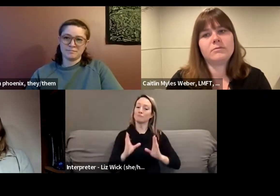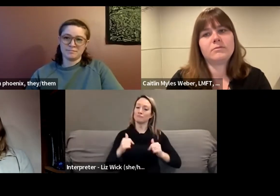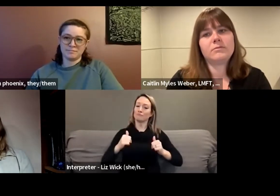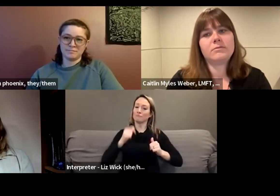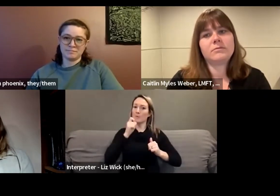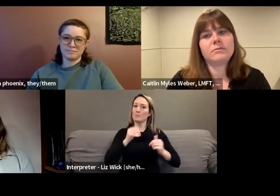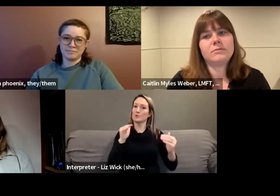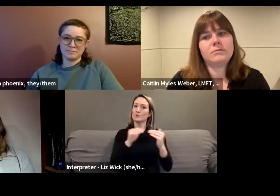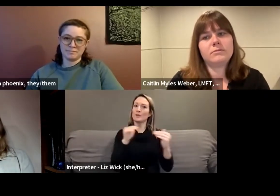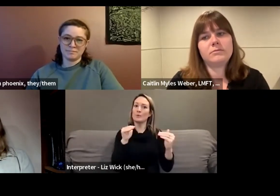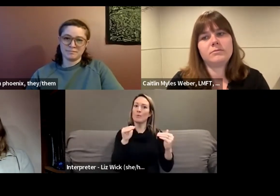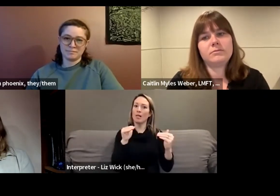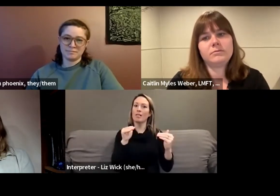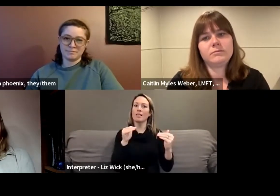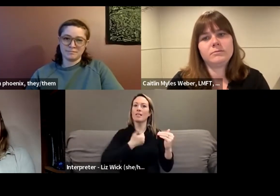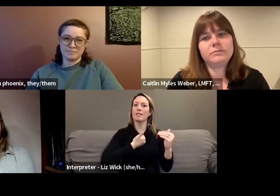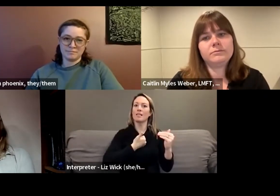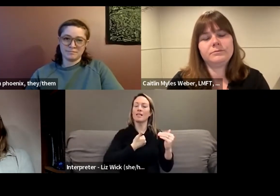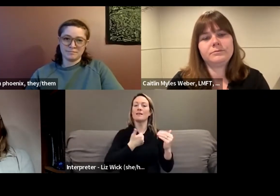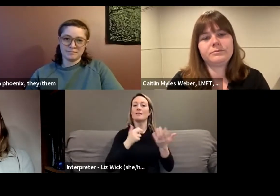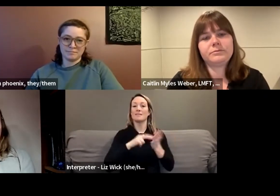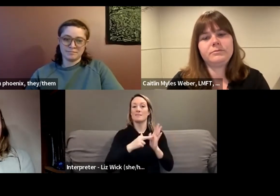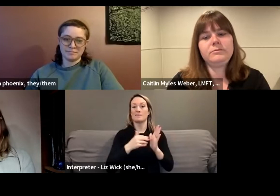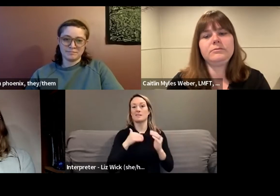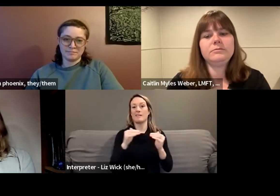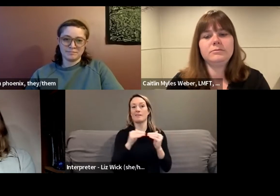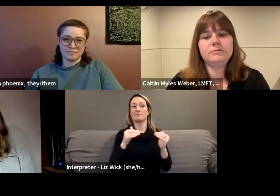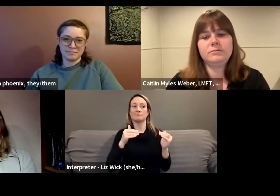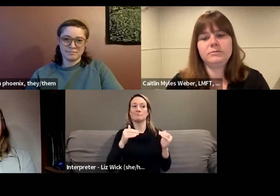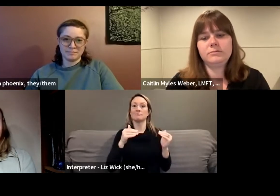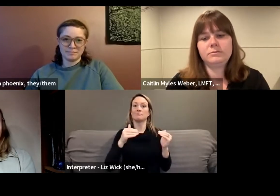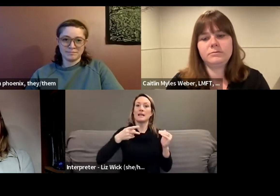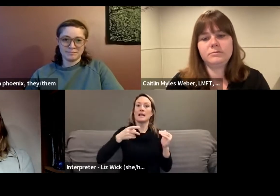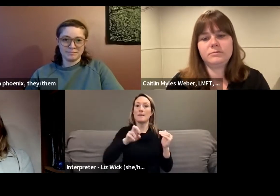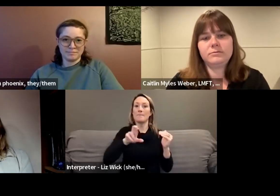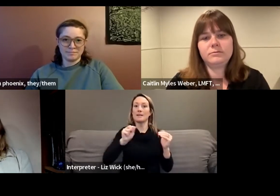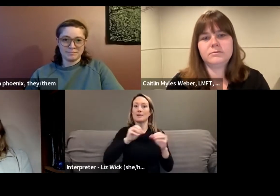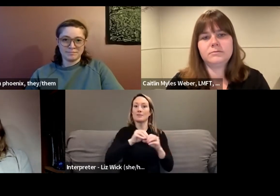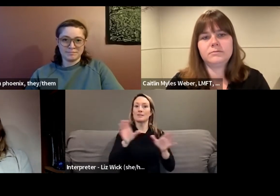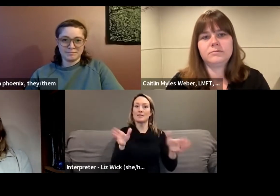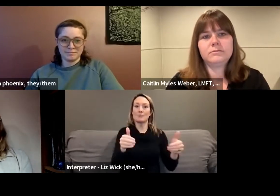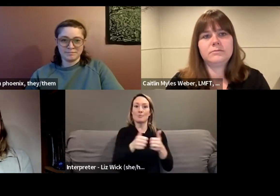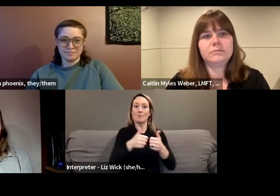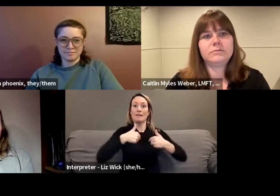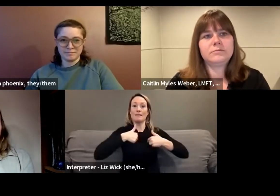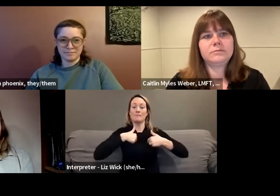and that's having peers in the room with me, makes me more comfortable, makes them more comfortable.